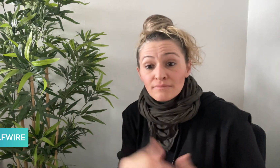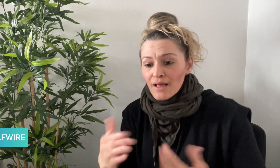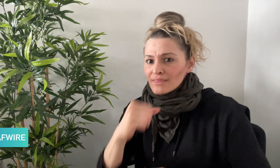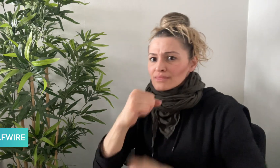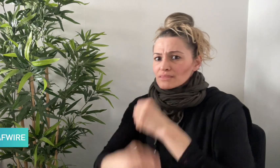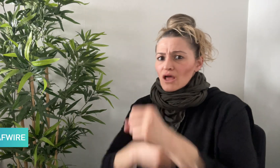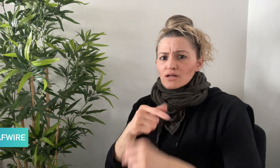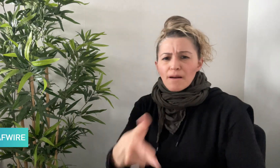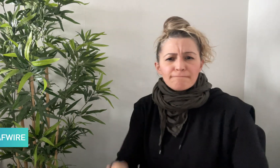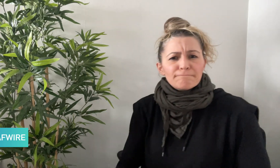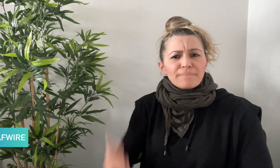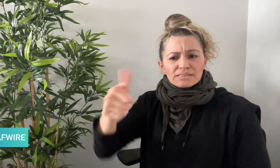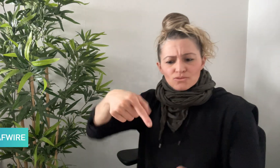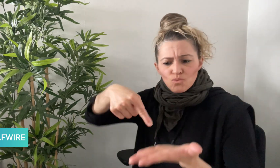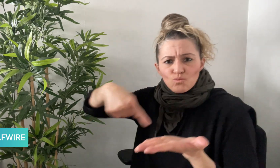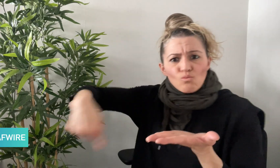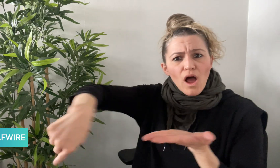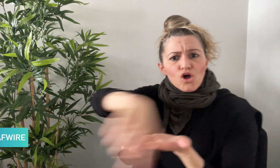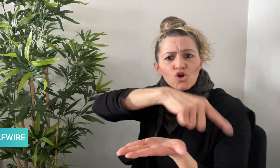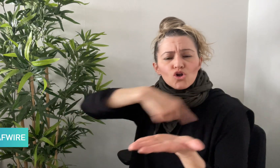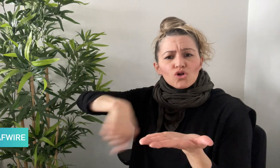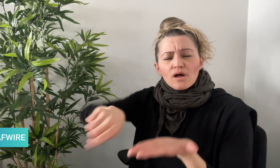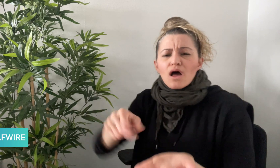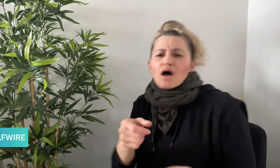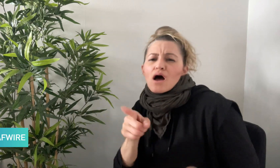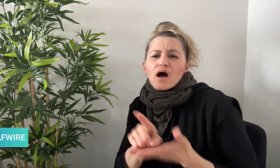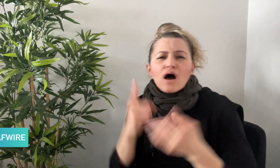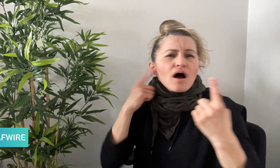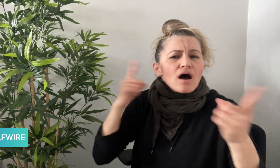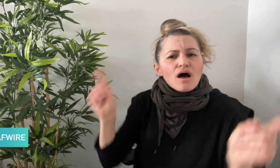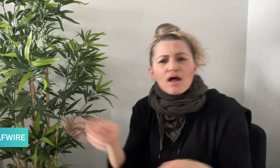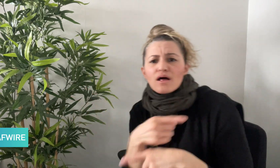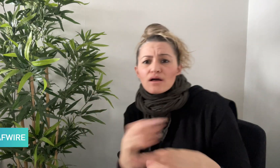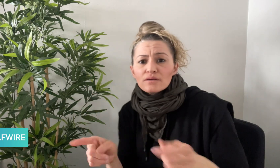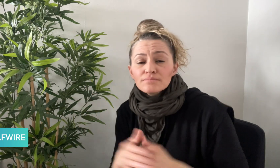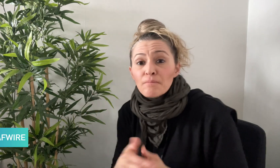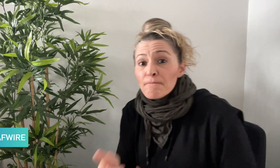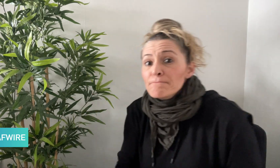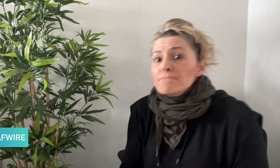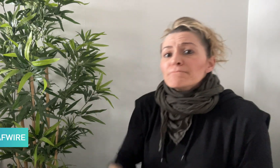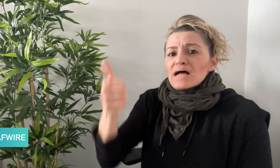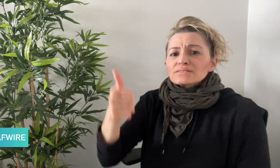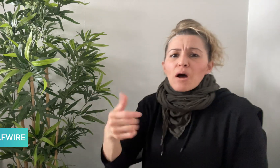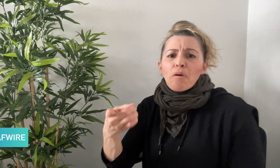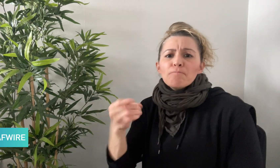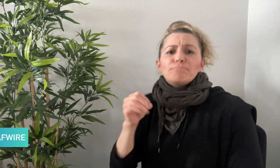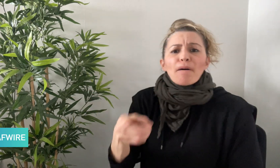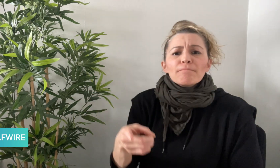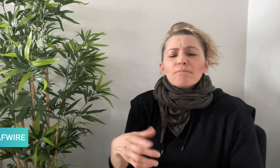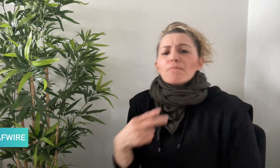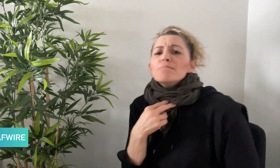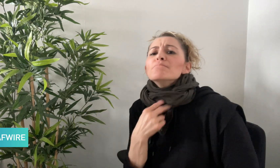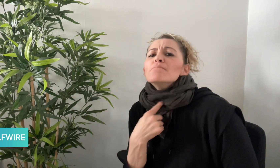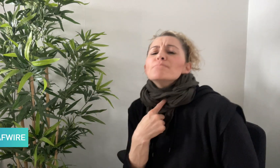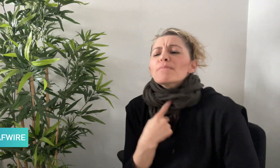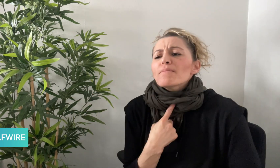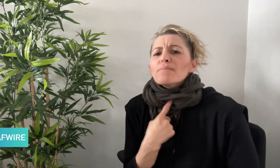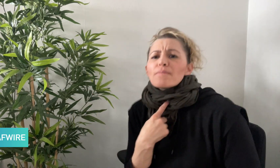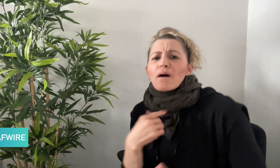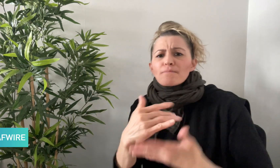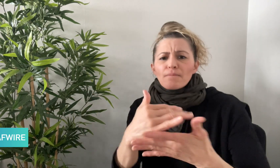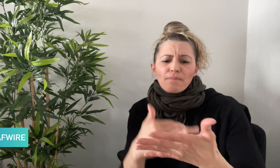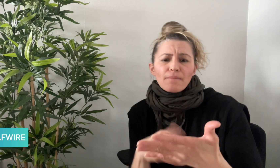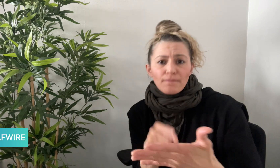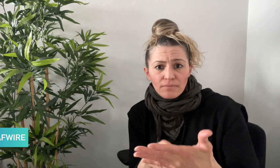Song of the Year, Record of the Year, Best Pop Vocal Album,